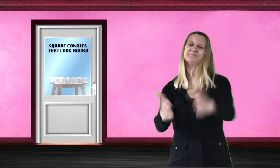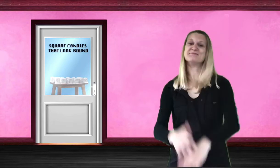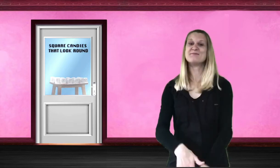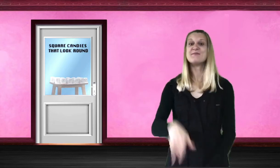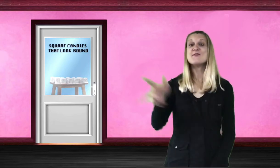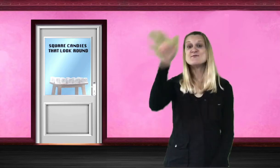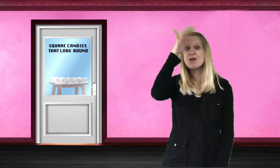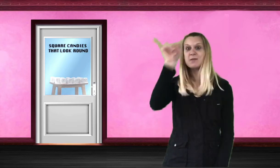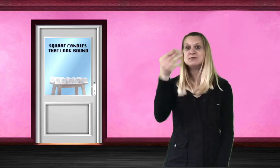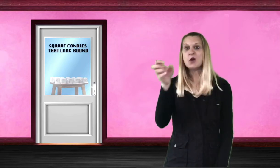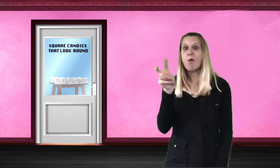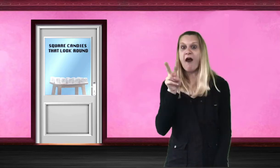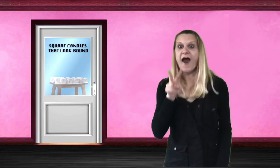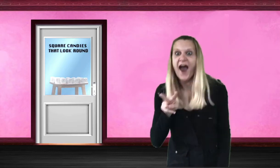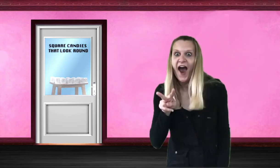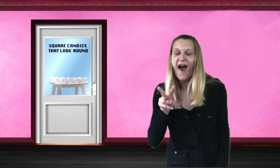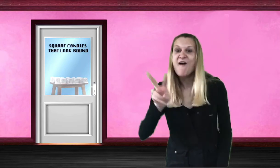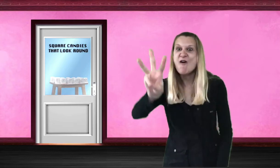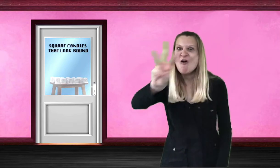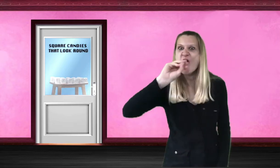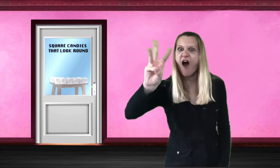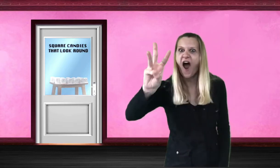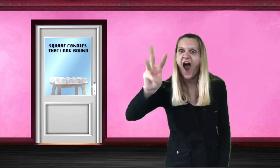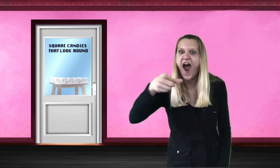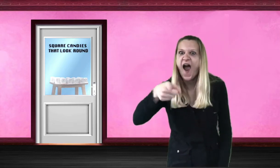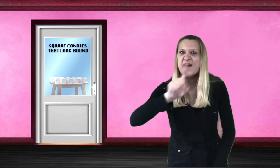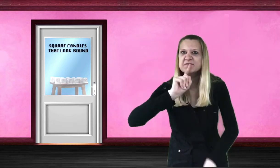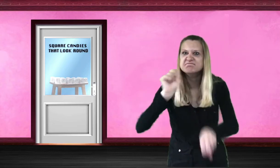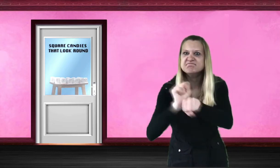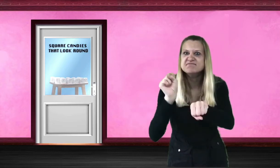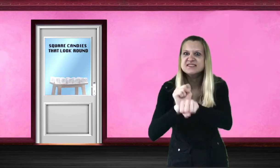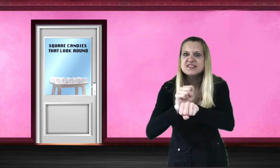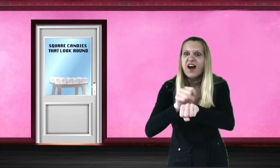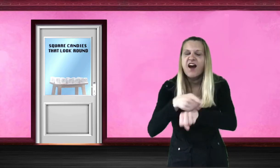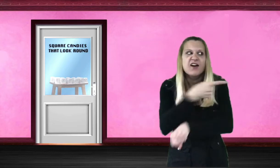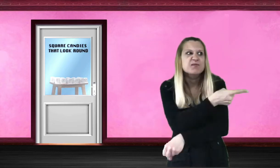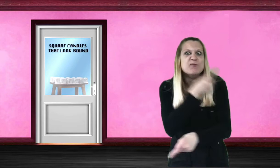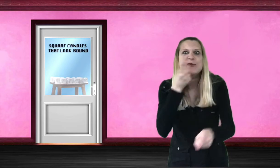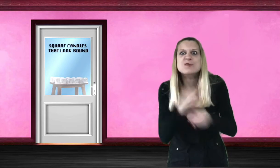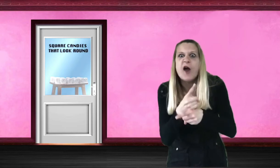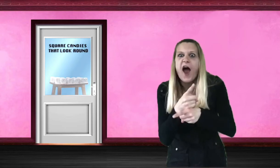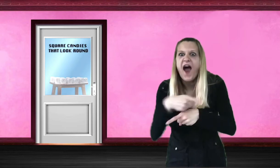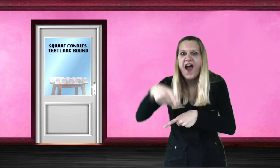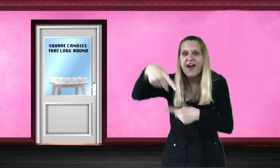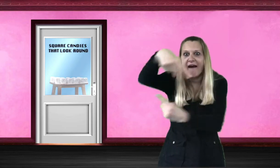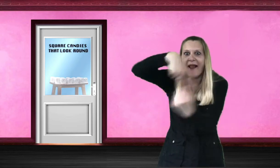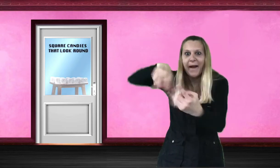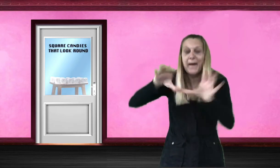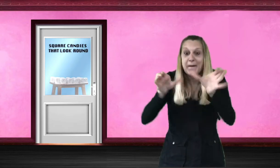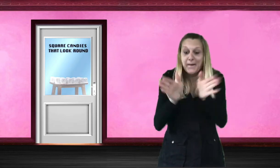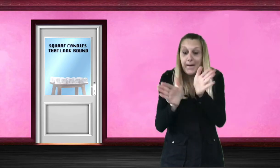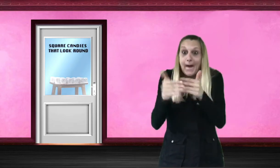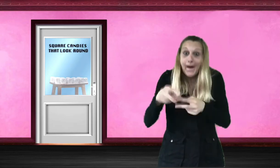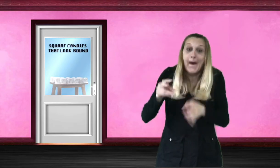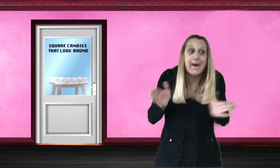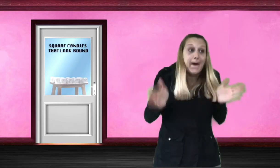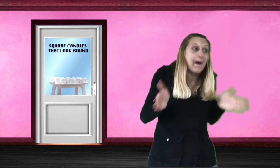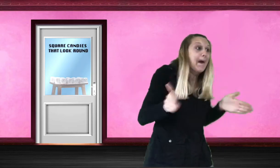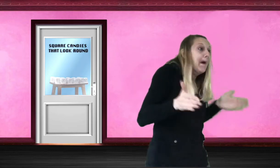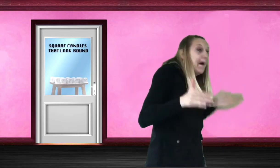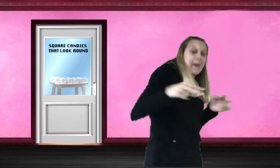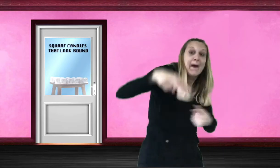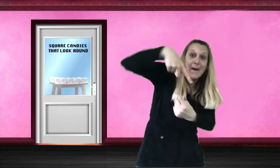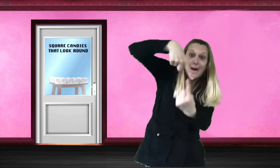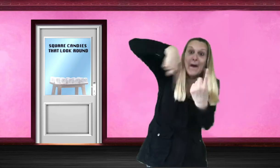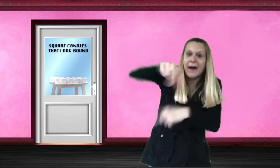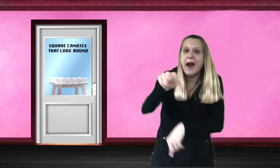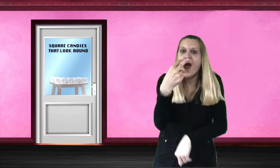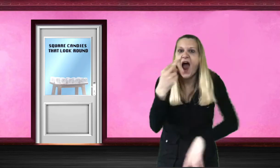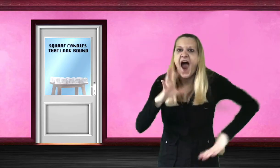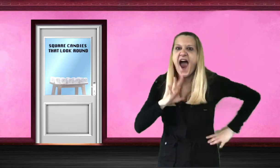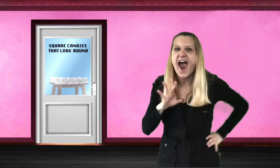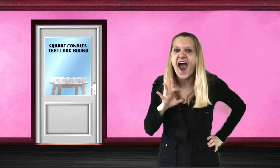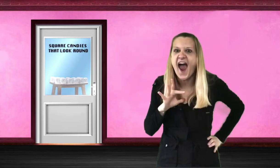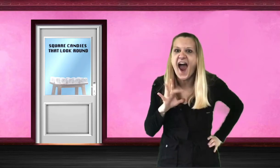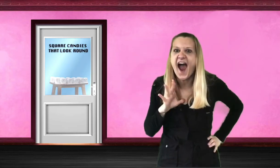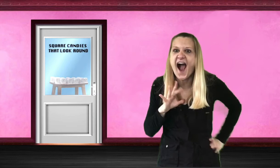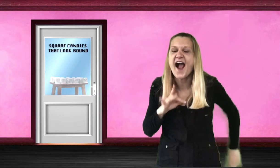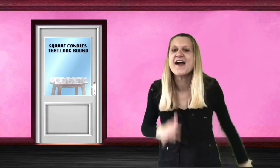"Wow, he’s right! They're looking round!" said Grandpa Joe.